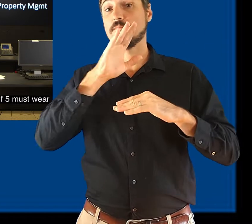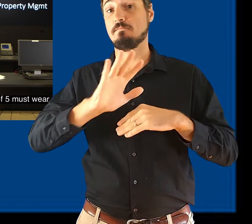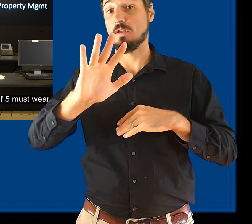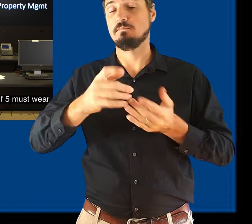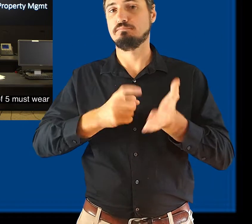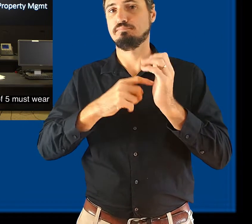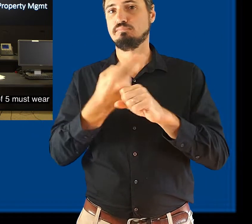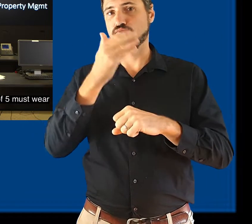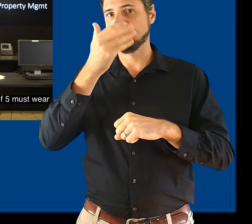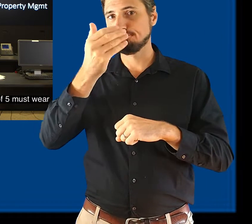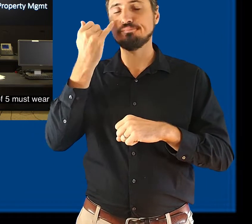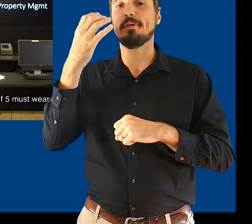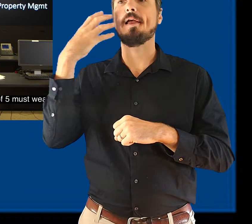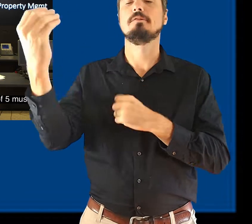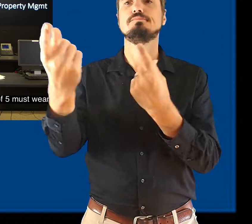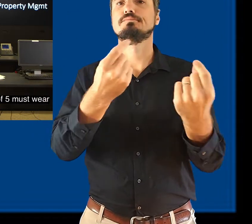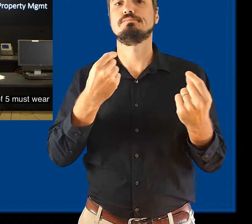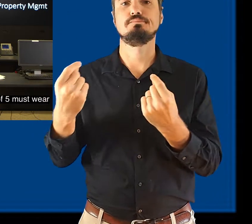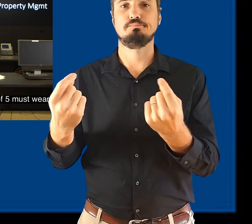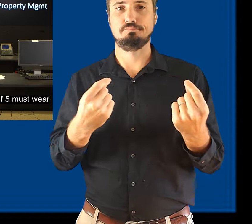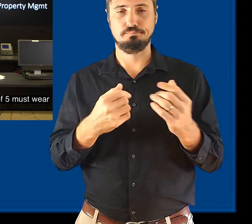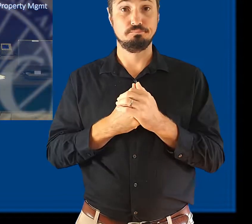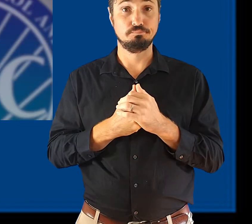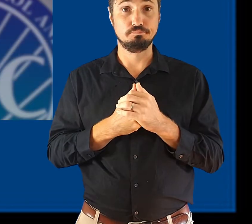There are limited exceptions to this rule, including: